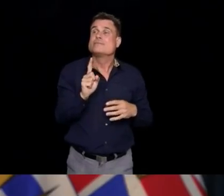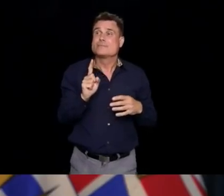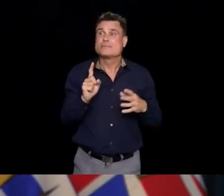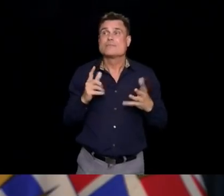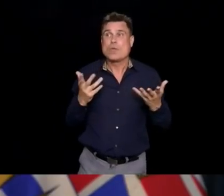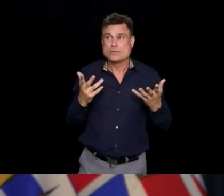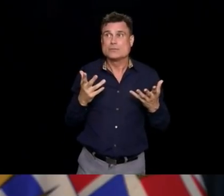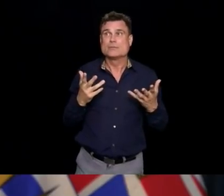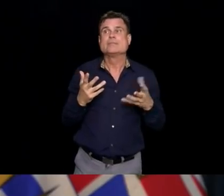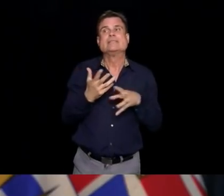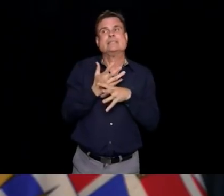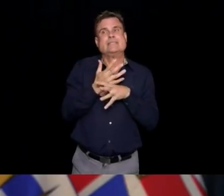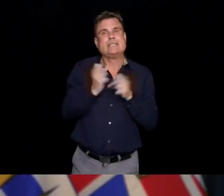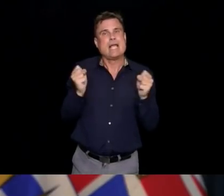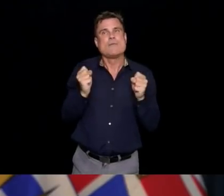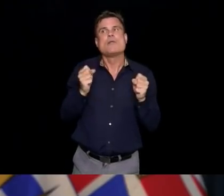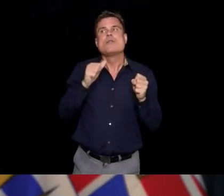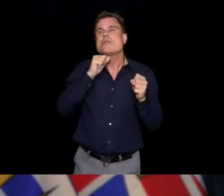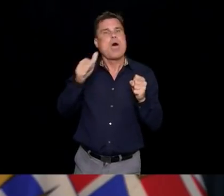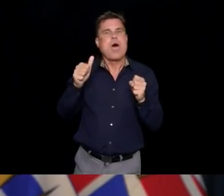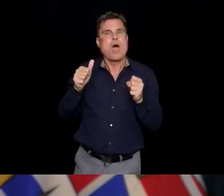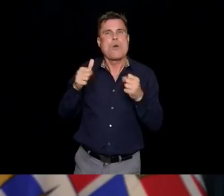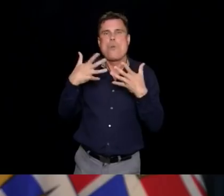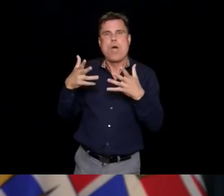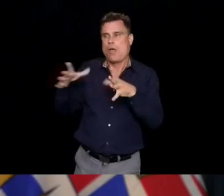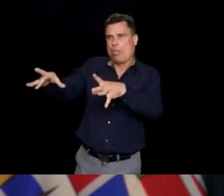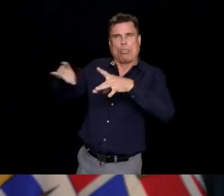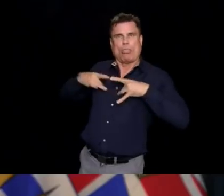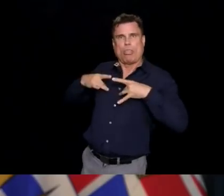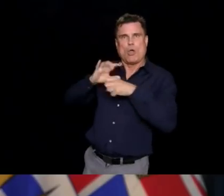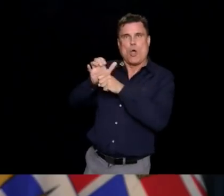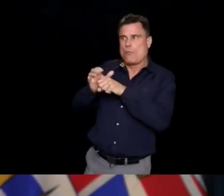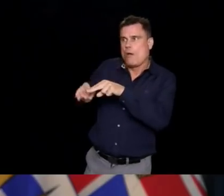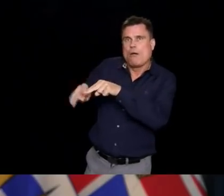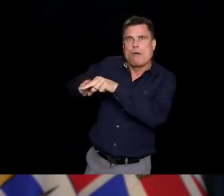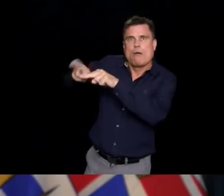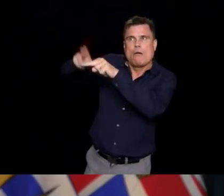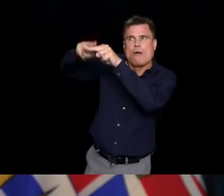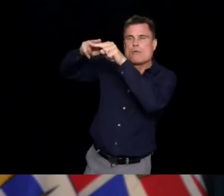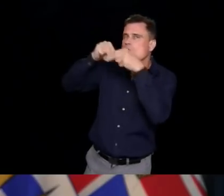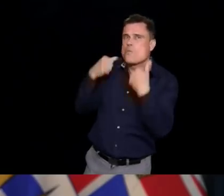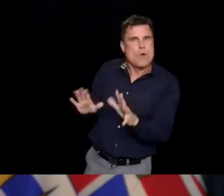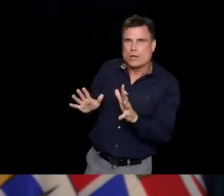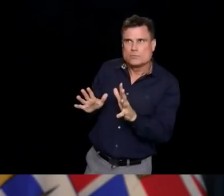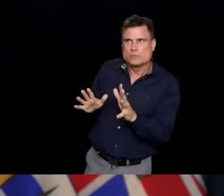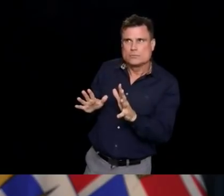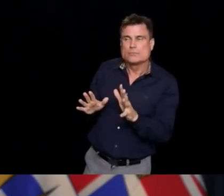But we can do it and we condemn it in a way that doesn't need